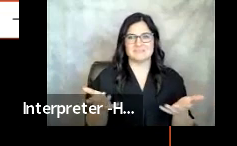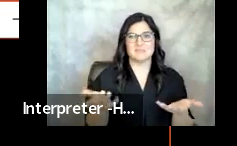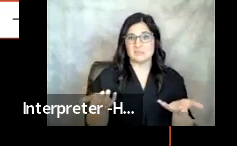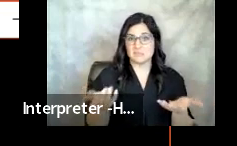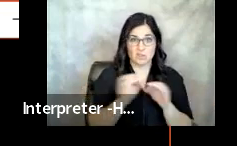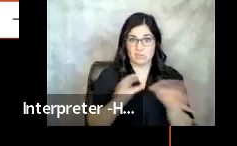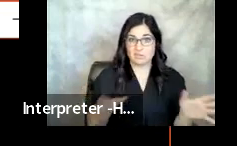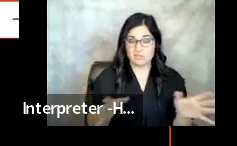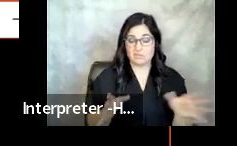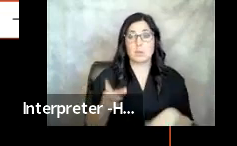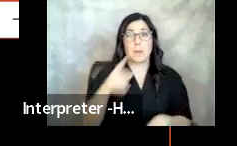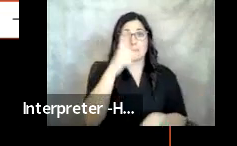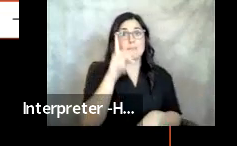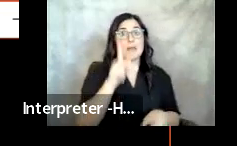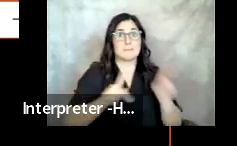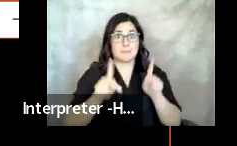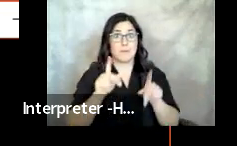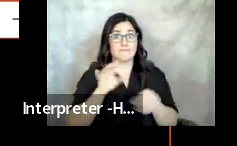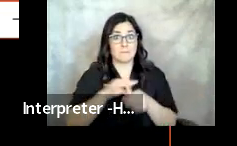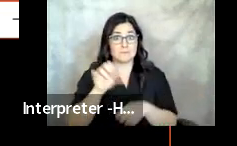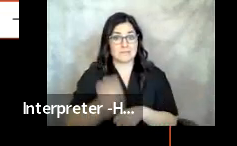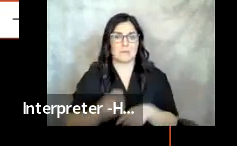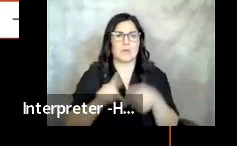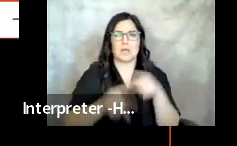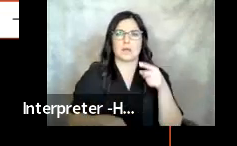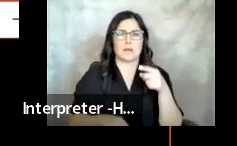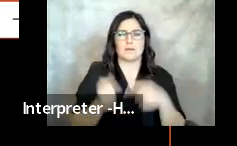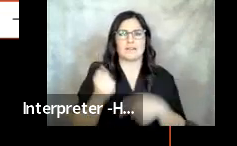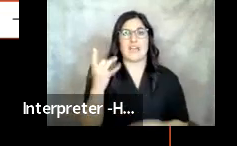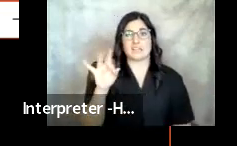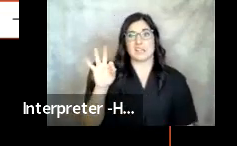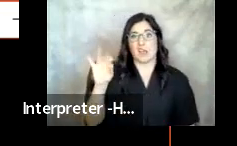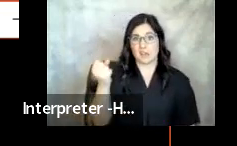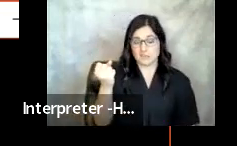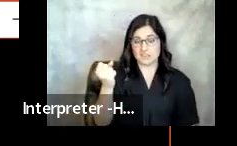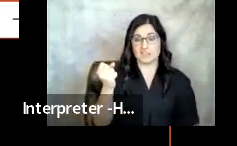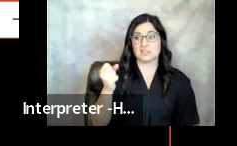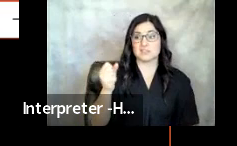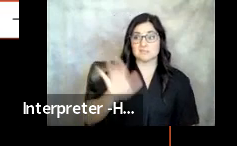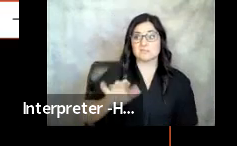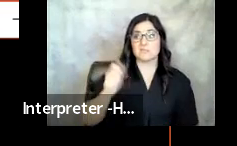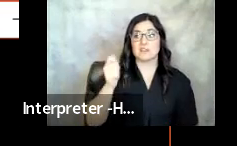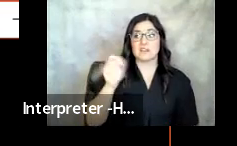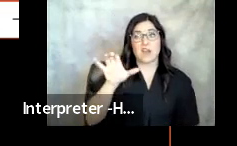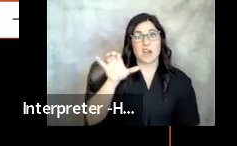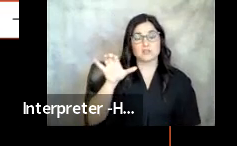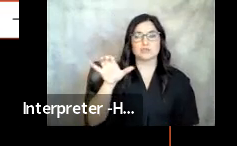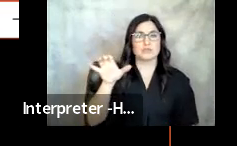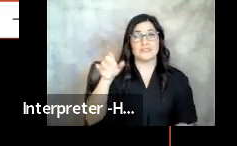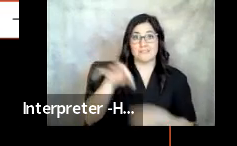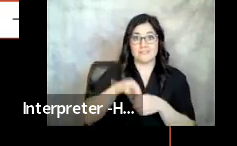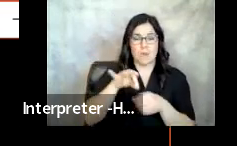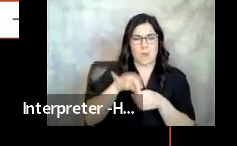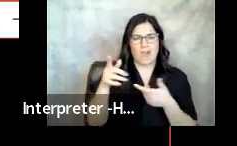Black people can't vote in the south in the 1890s and early. 1900s. Not really. Until the 1960s.